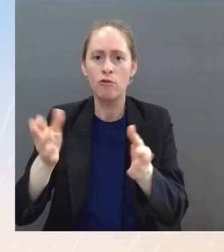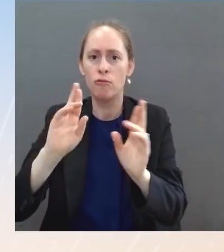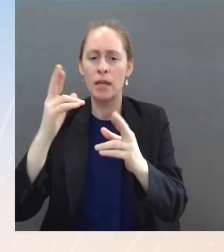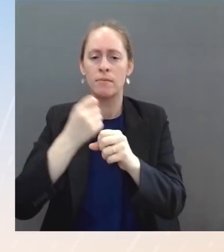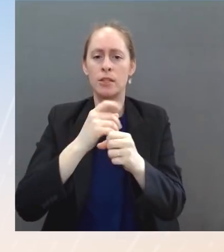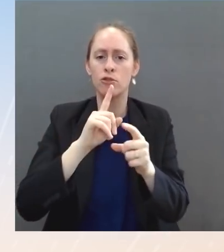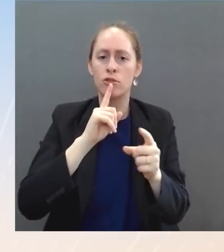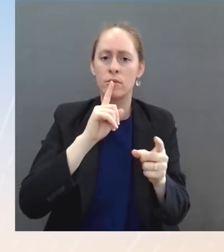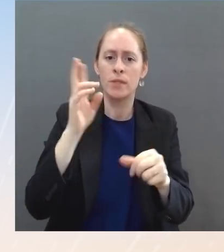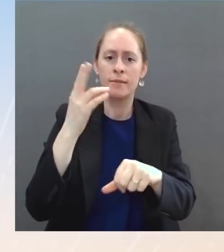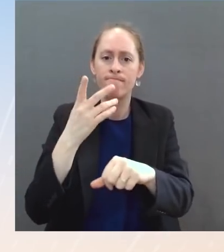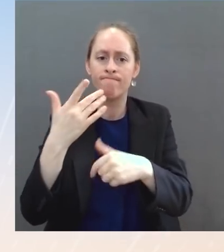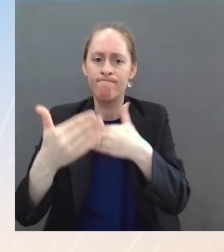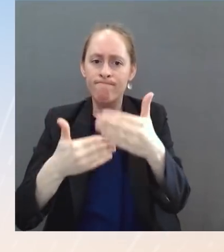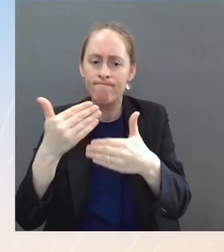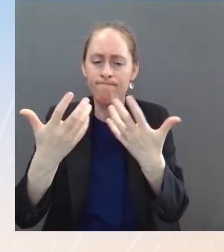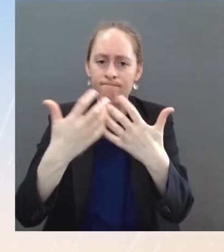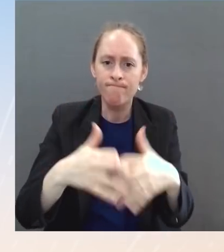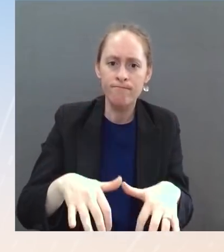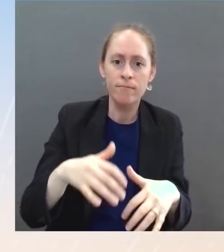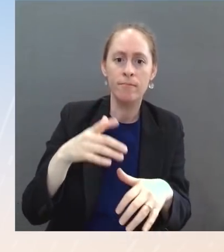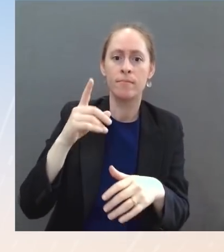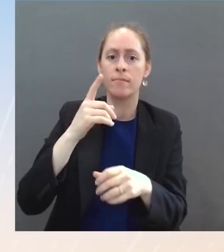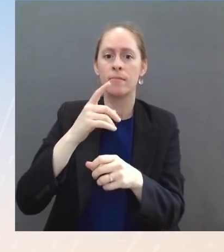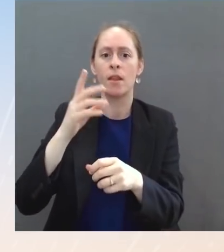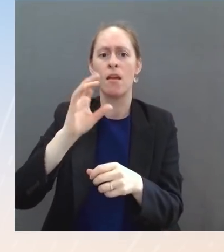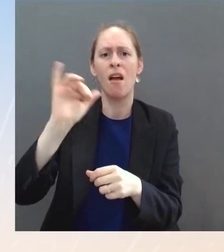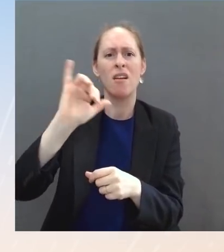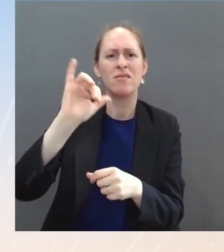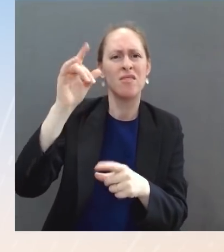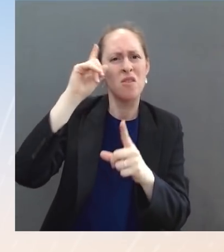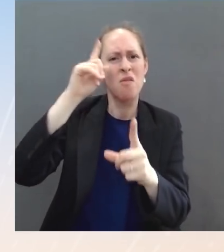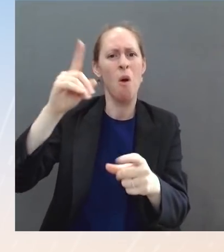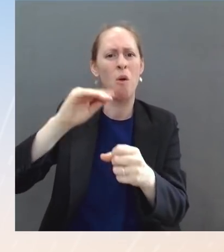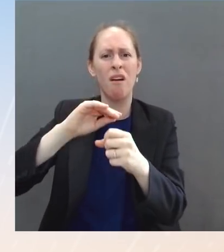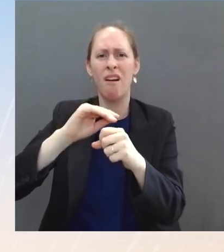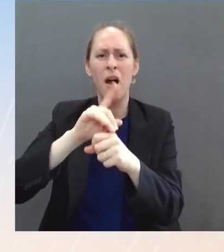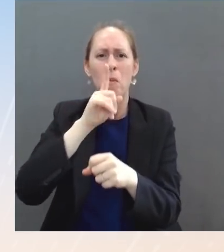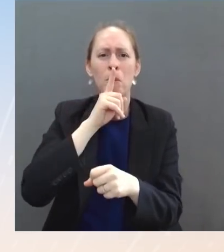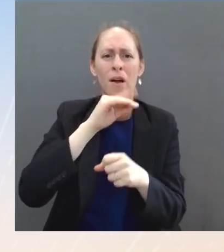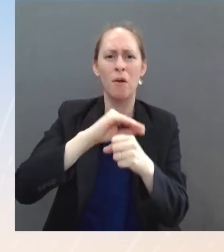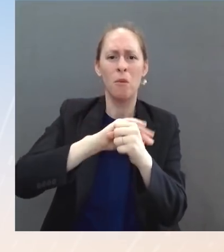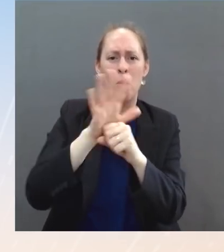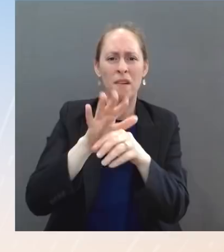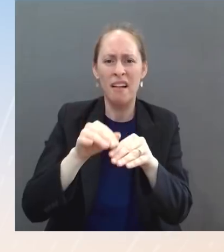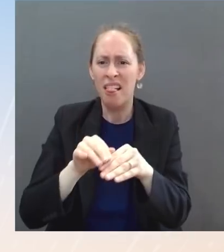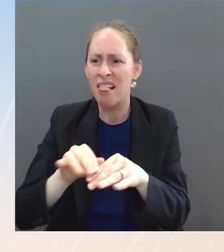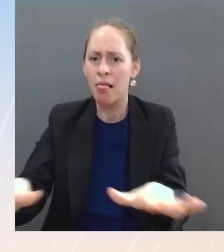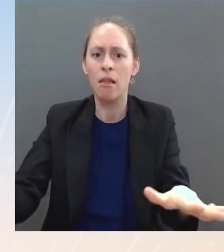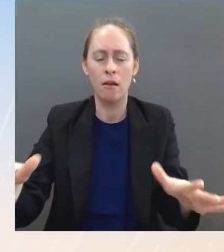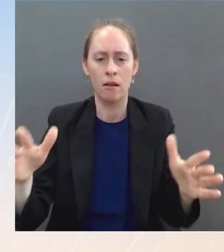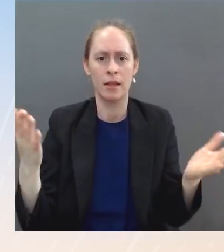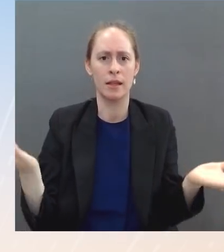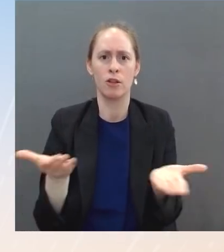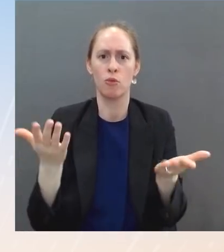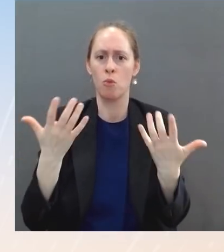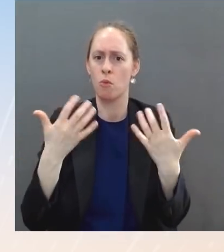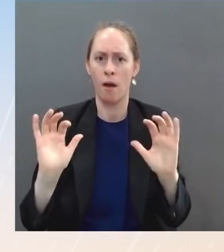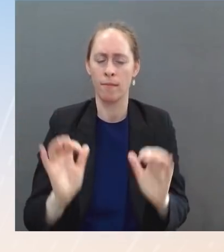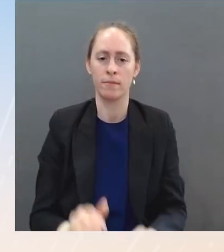and continuing to work with other countries in the Western Hemisphere to manage migration and address root causes. But this is, again, a healthcare measure --